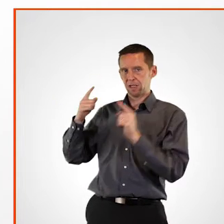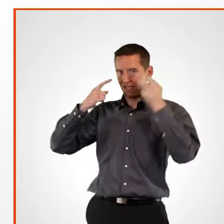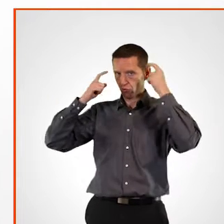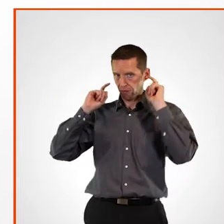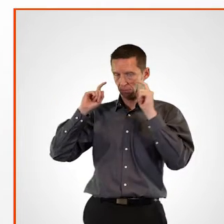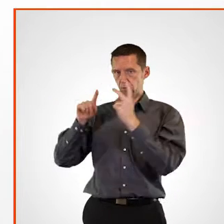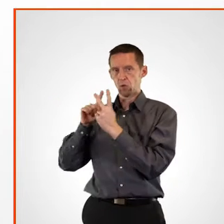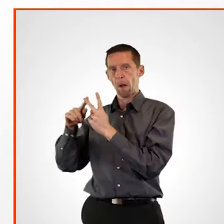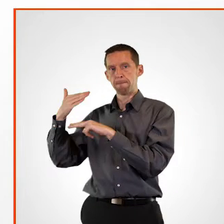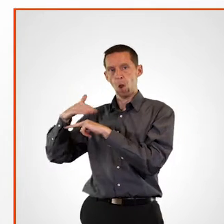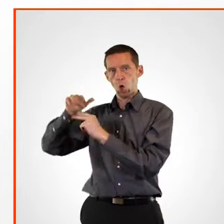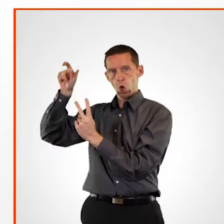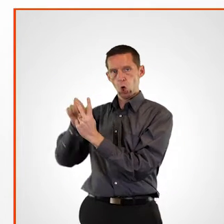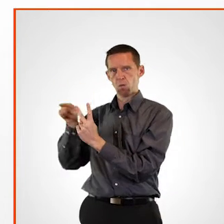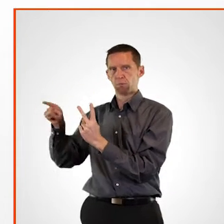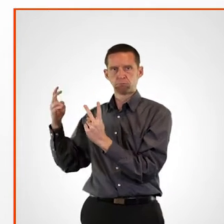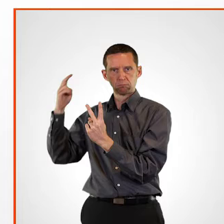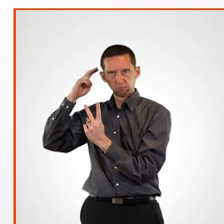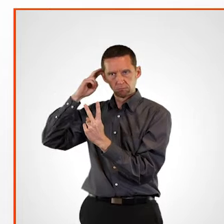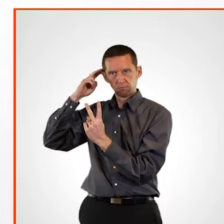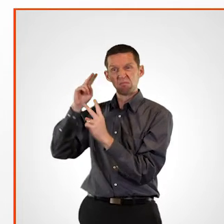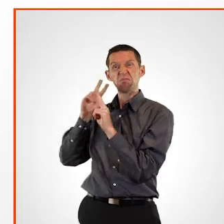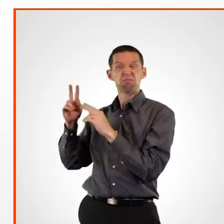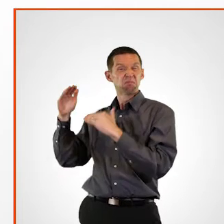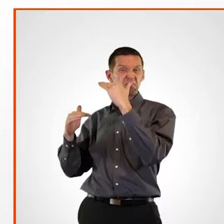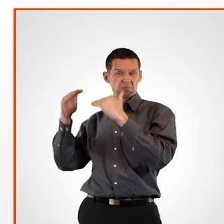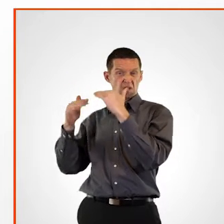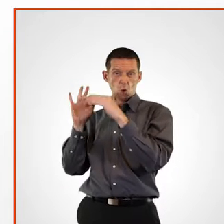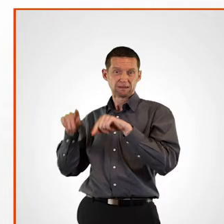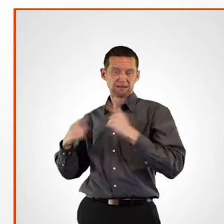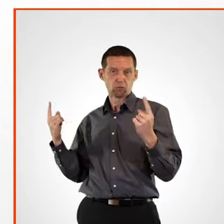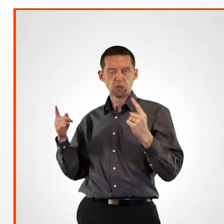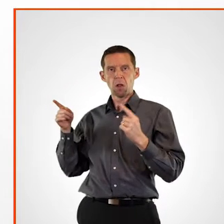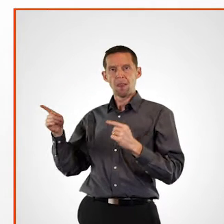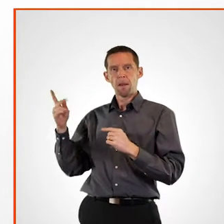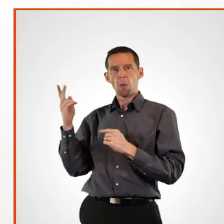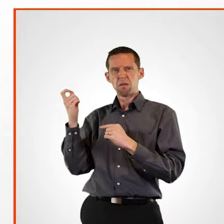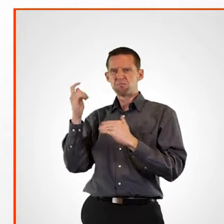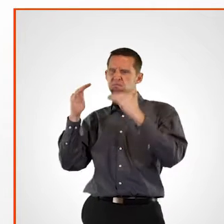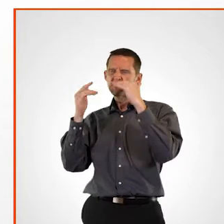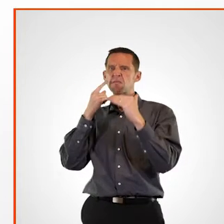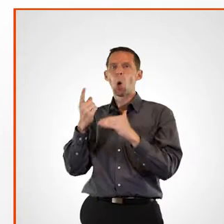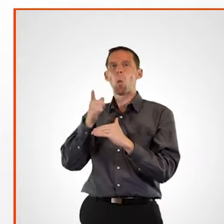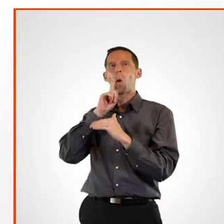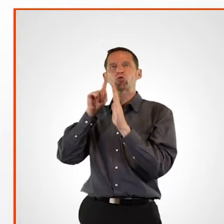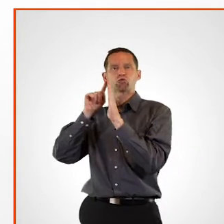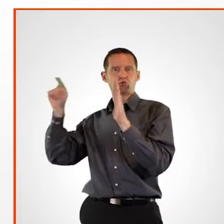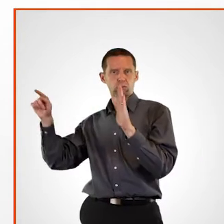the blue bar being the cochlear implant children, we saw no difference. They were both coming in at close to that 100.